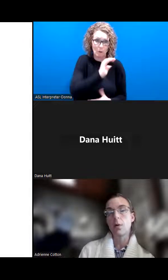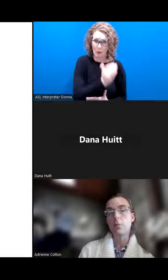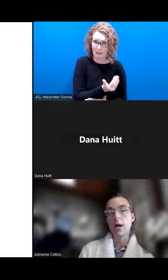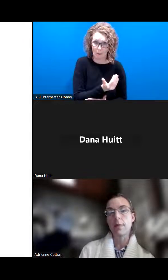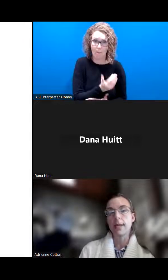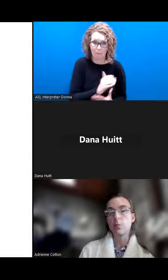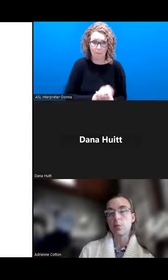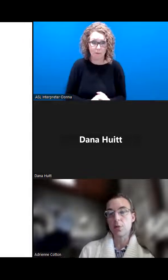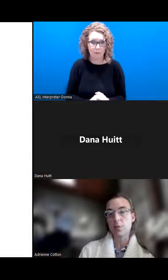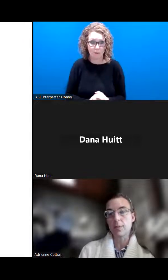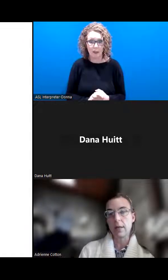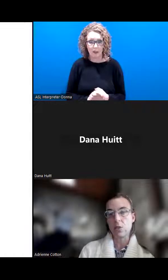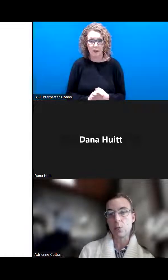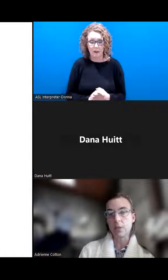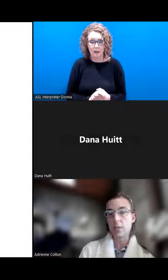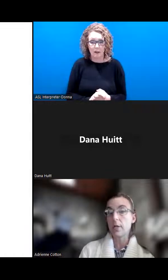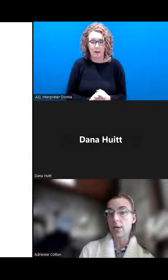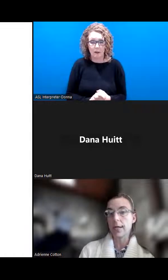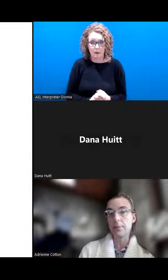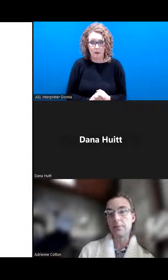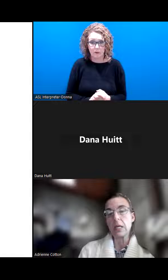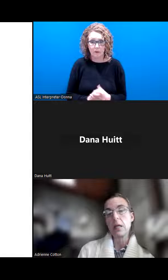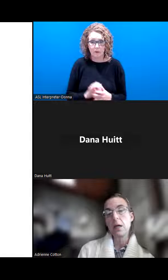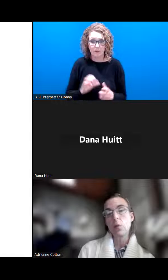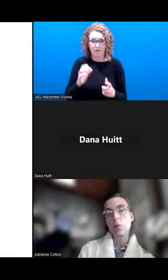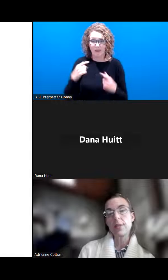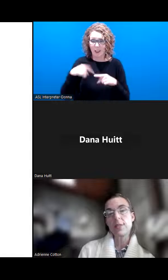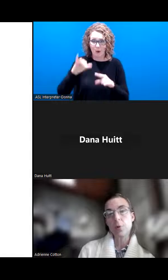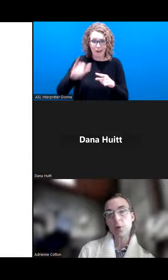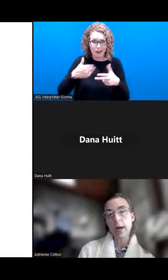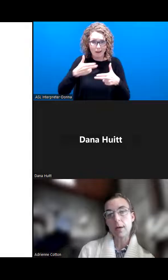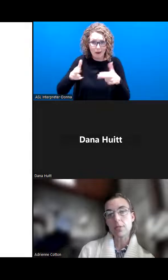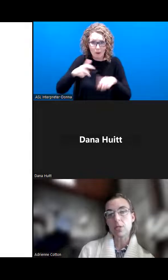. Additionally, we also find a lot of misconceptions around